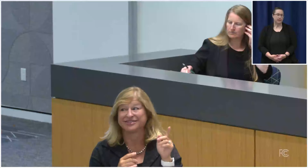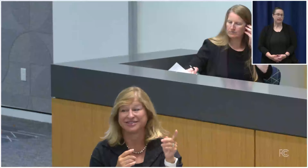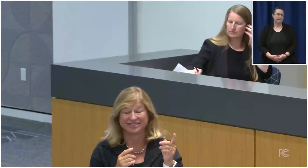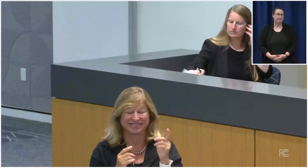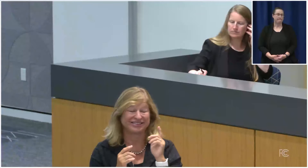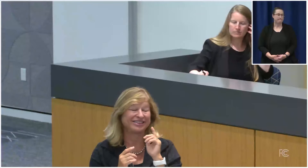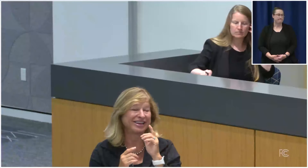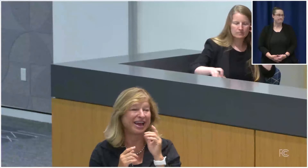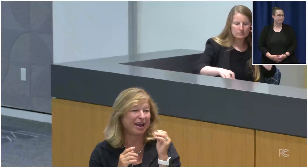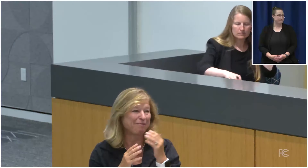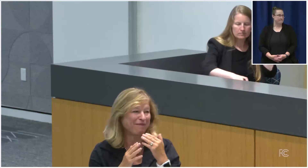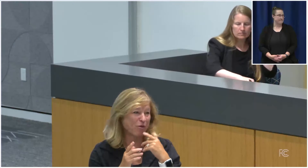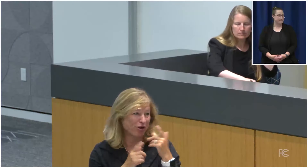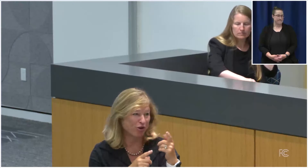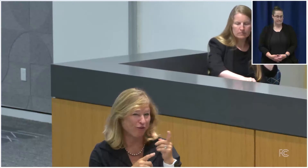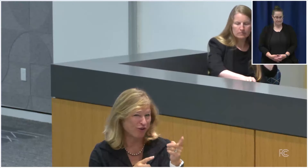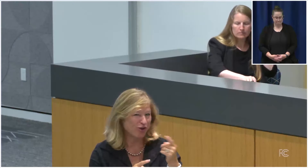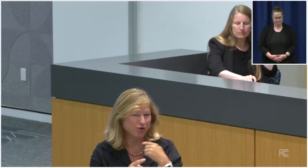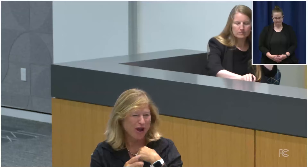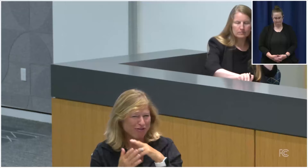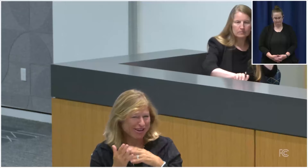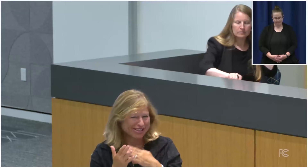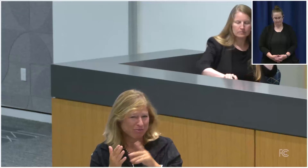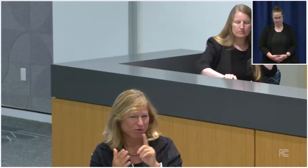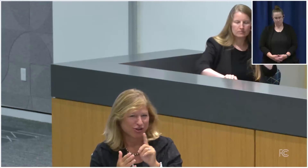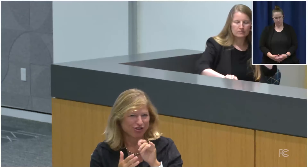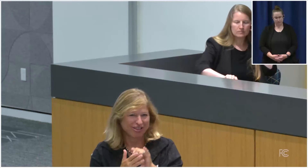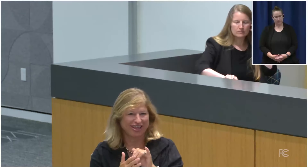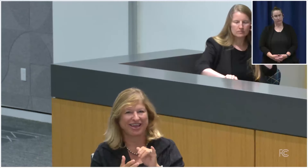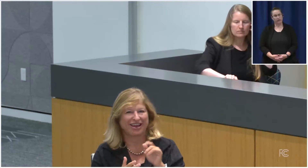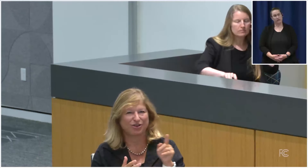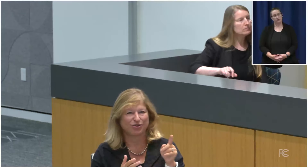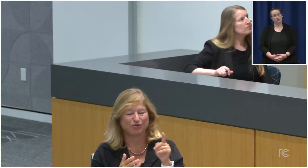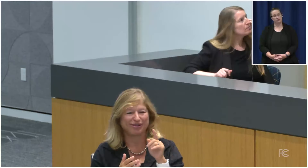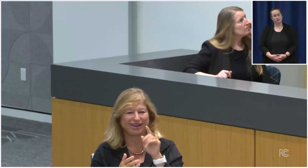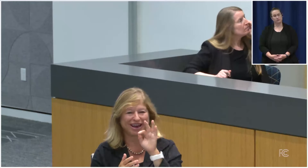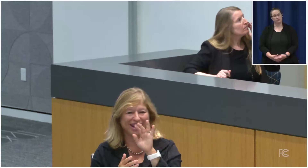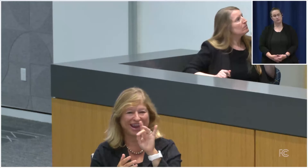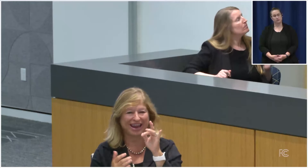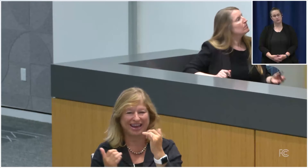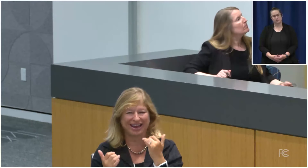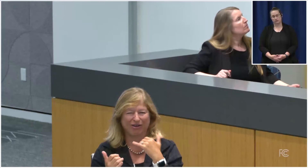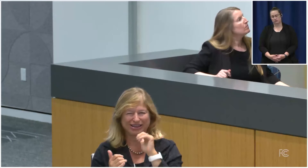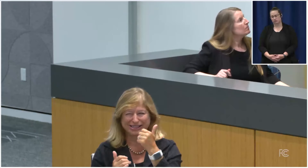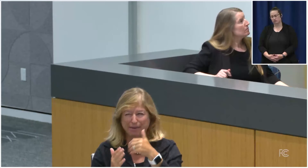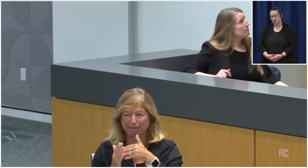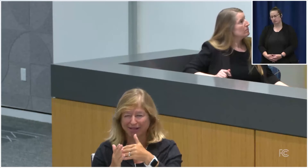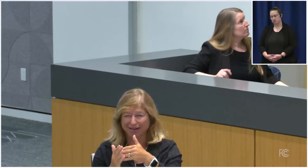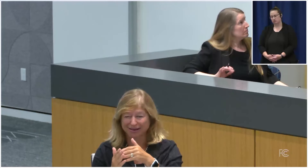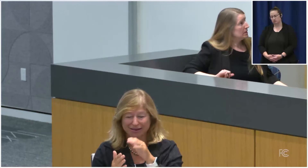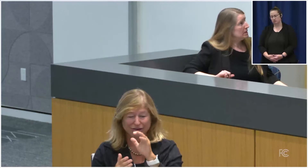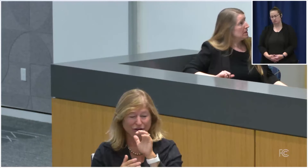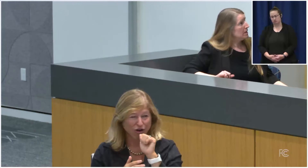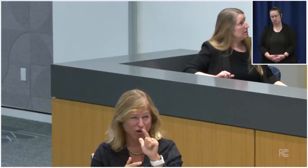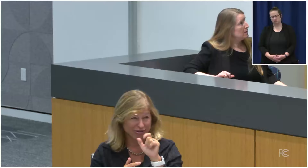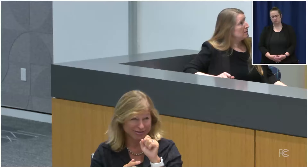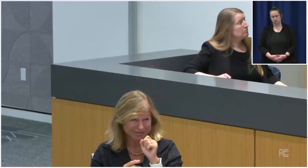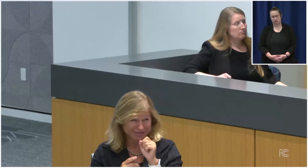SUZY ROSEN SINGLETON: THANK YOU SO MUCH, TOM. I SEE SOME HANDS WAVING APPLAUSE IN THE AUDIENCE.